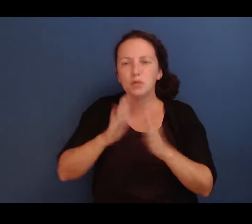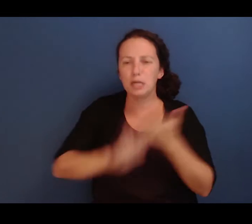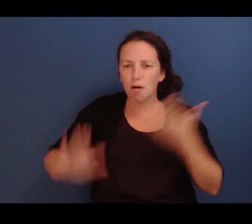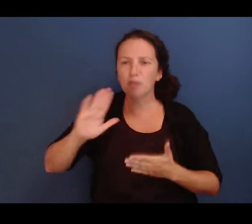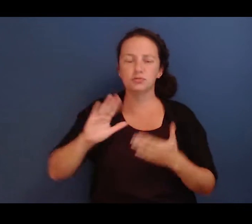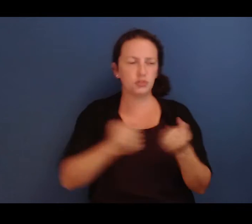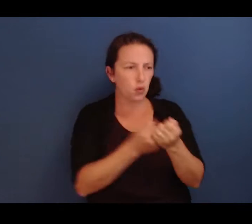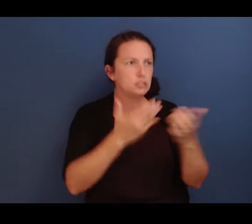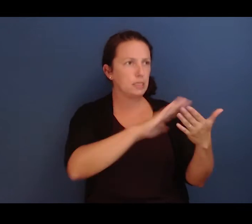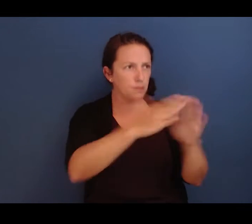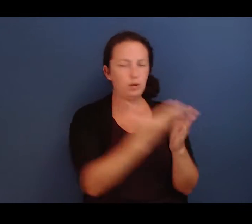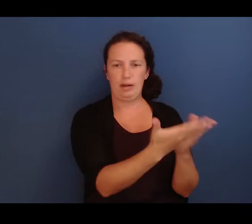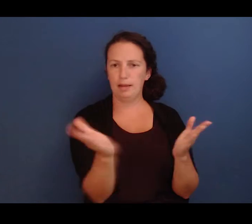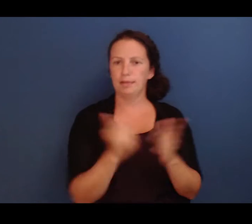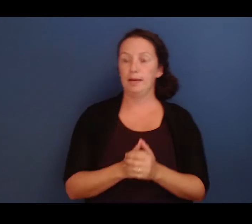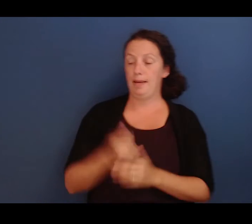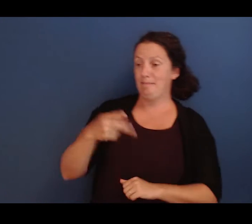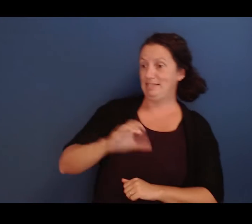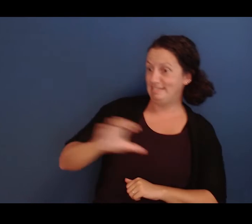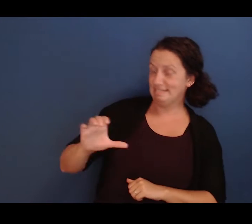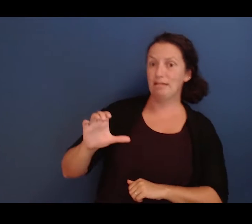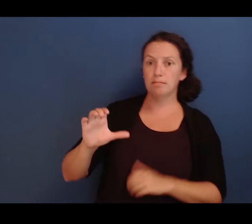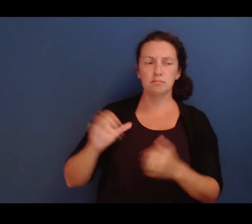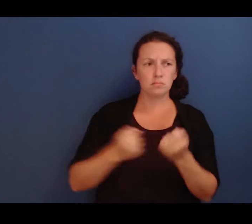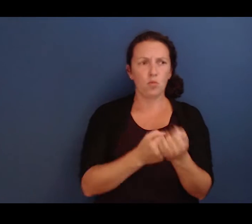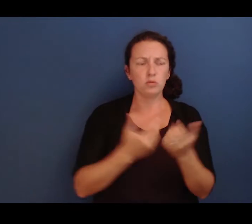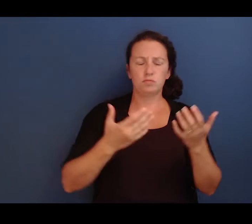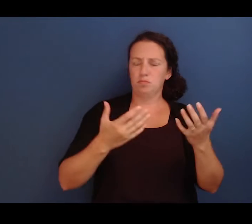do for our community, it's what PCC does for Portland.